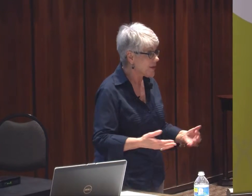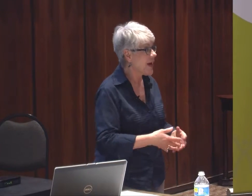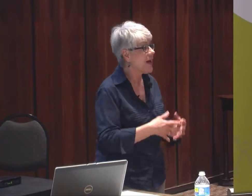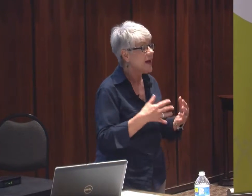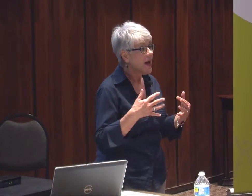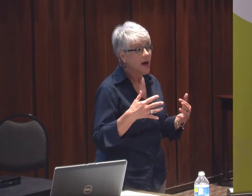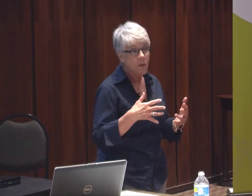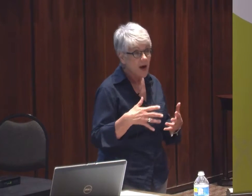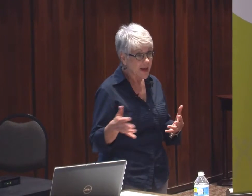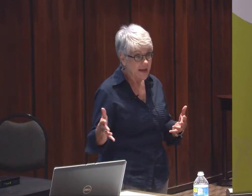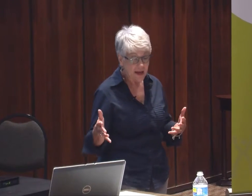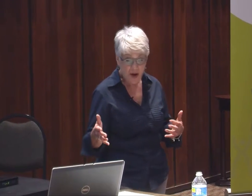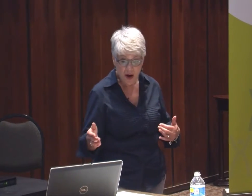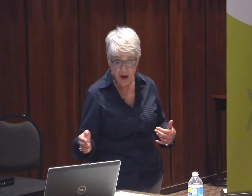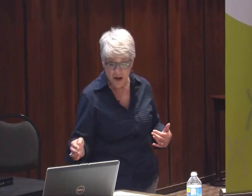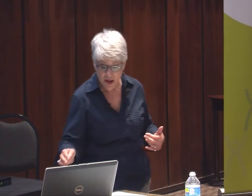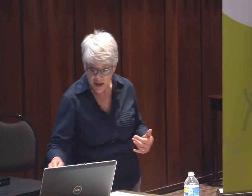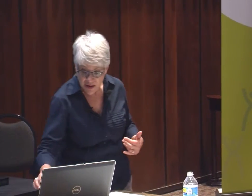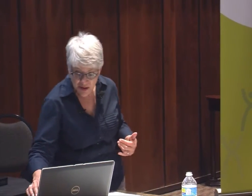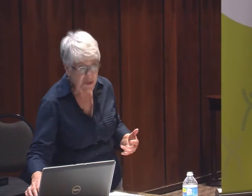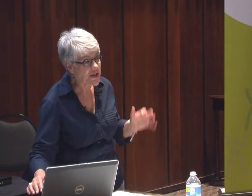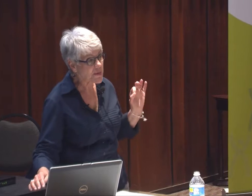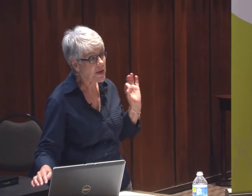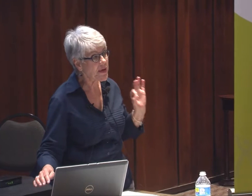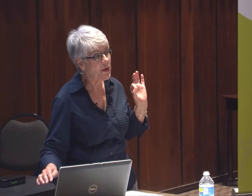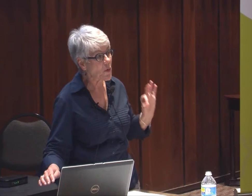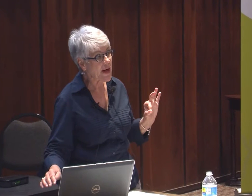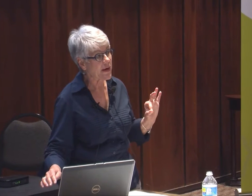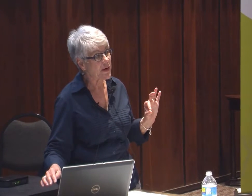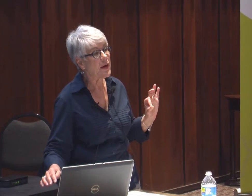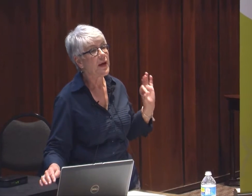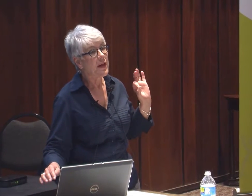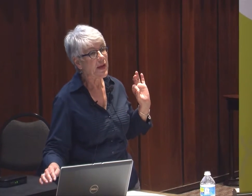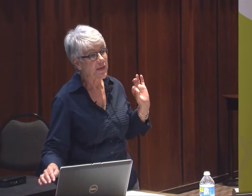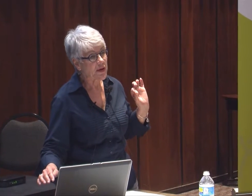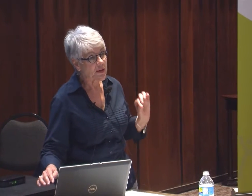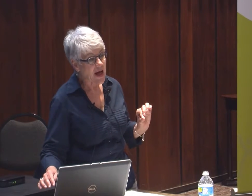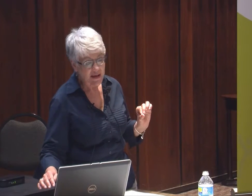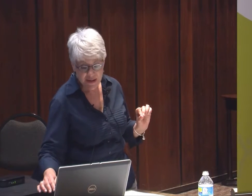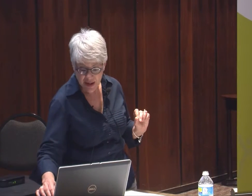okay walking down the hall, so we just want to be aware that there are lots of